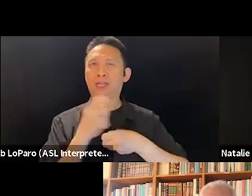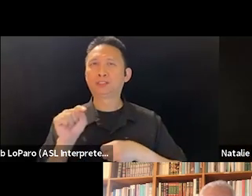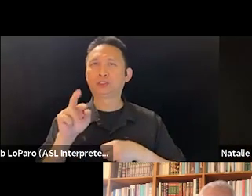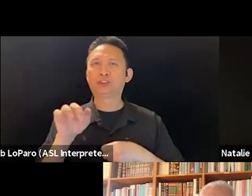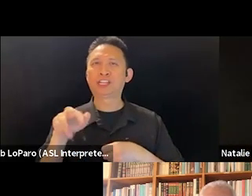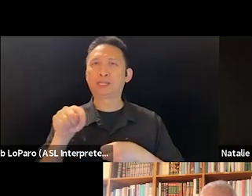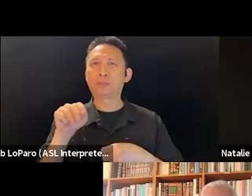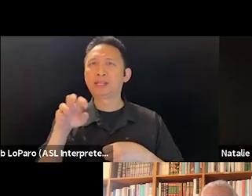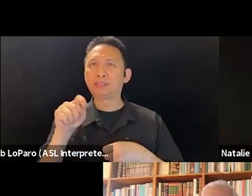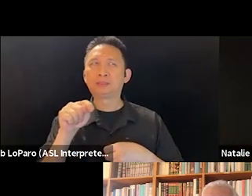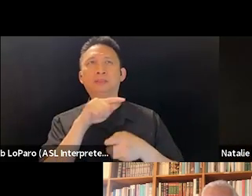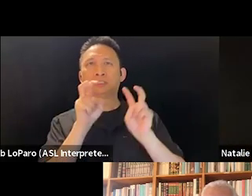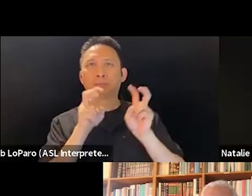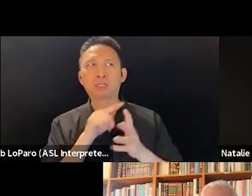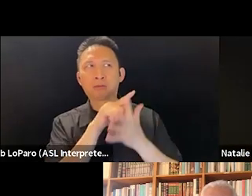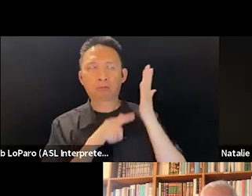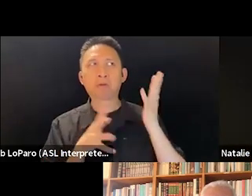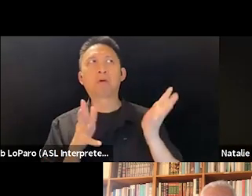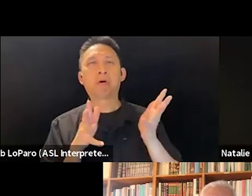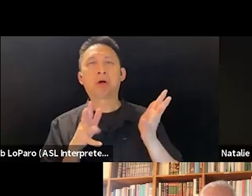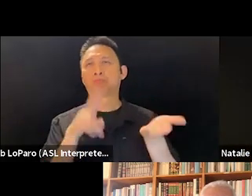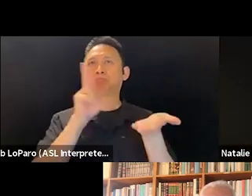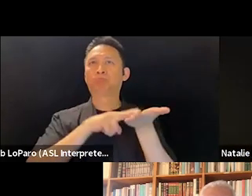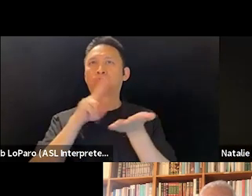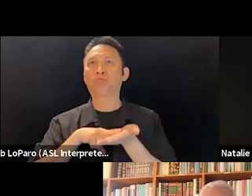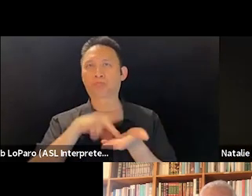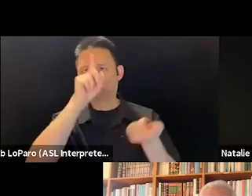So we kick off our agreement and then when we agree,